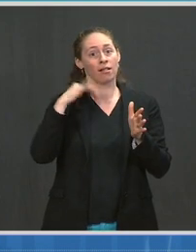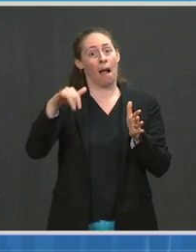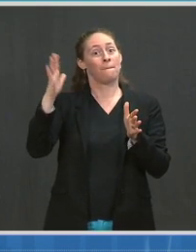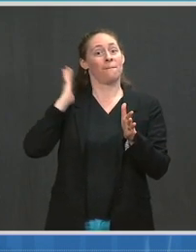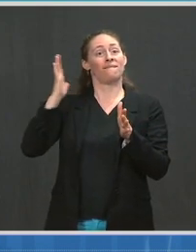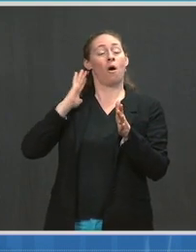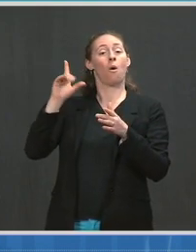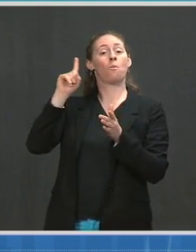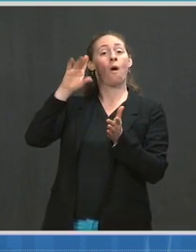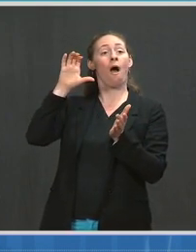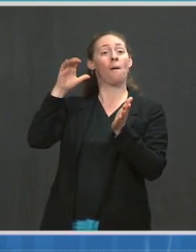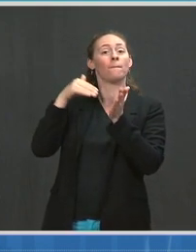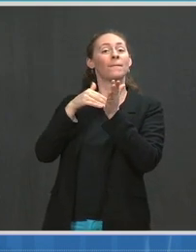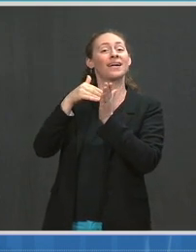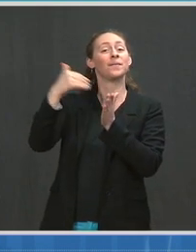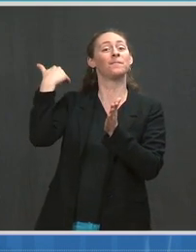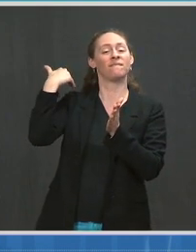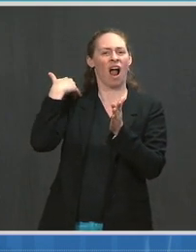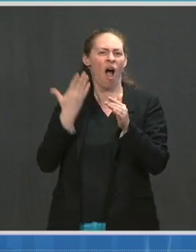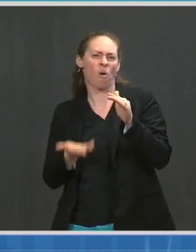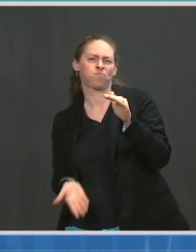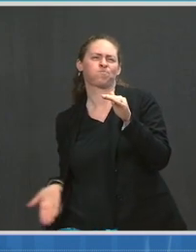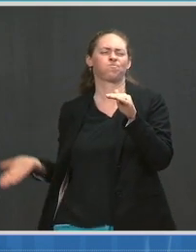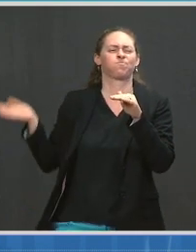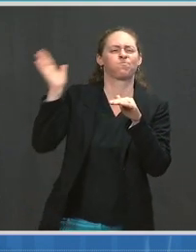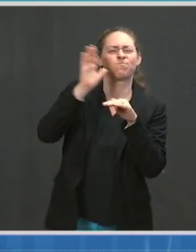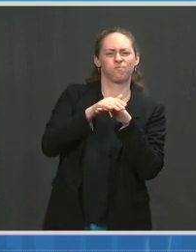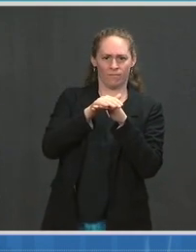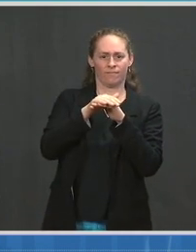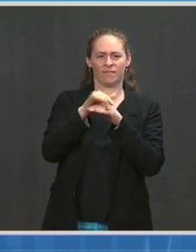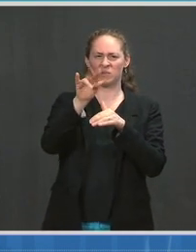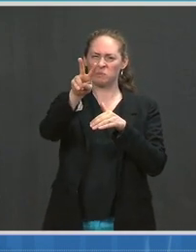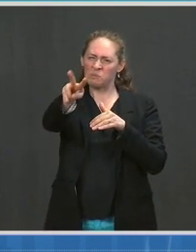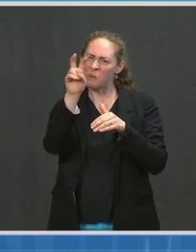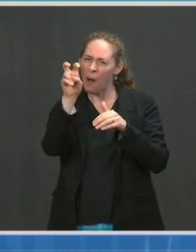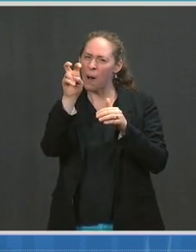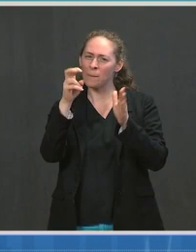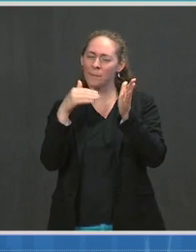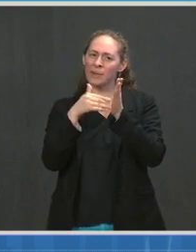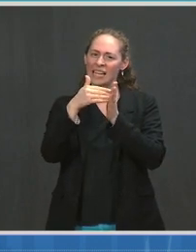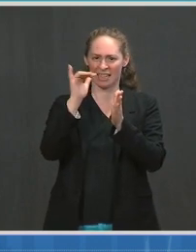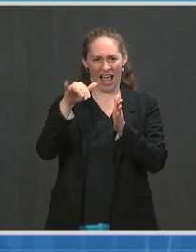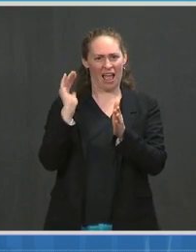With 200 million shots in the first 100 days, more than half of all adult Americans